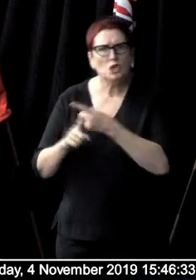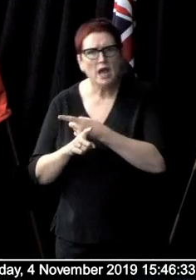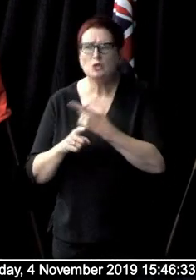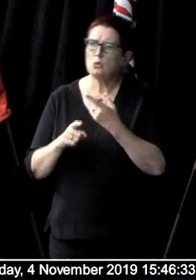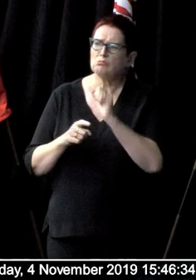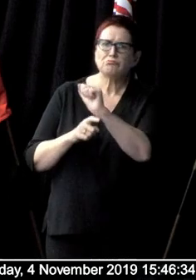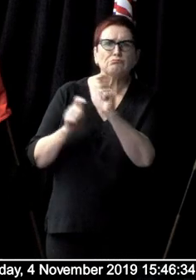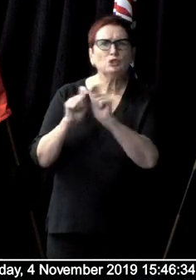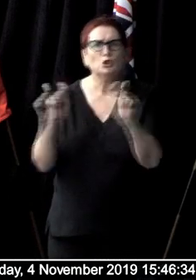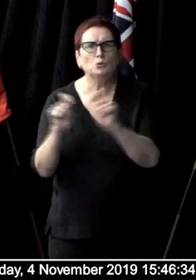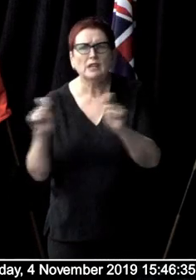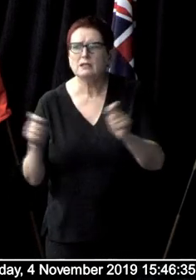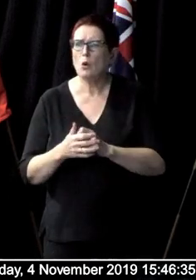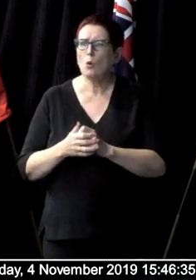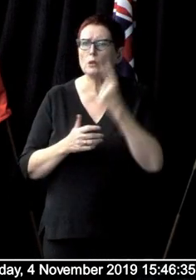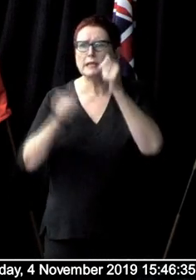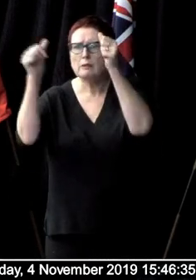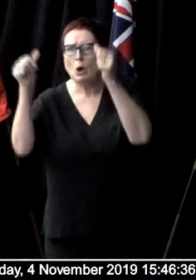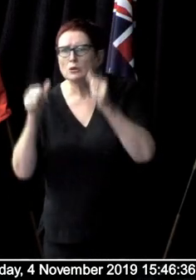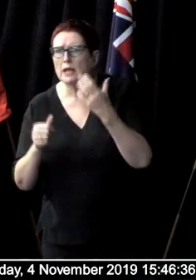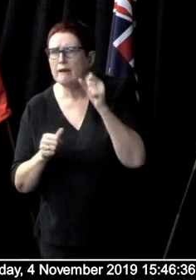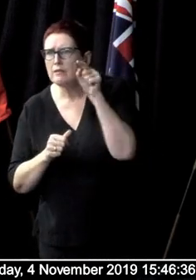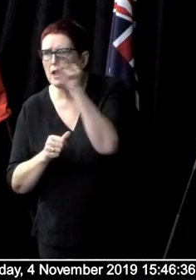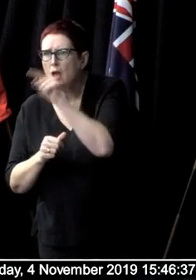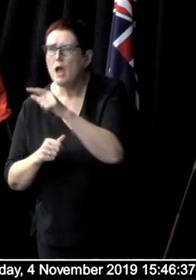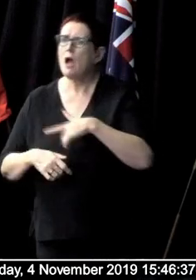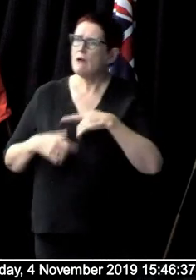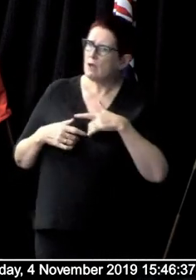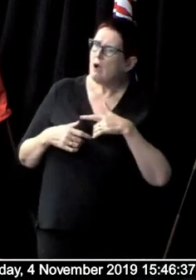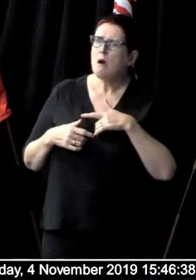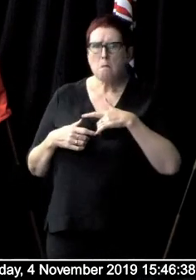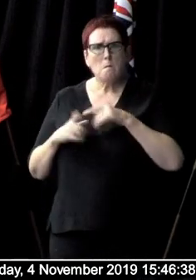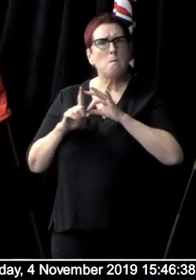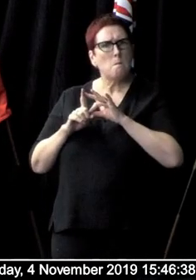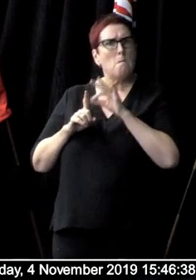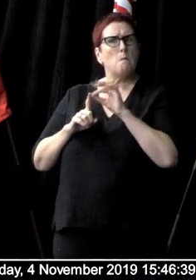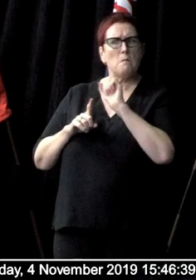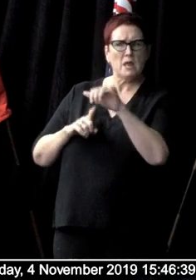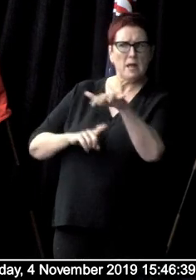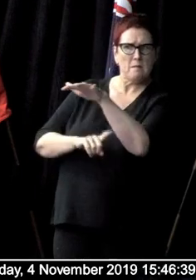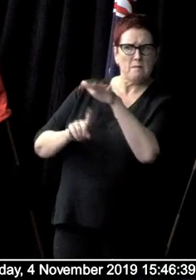posters, or they just feel that there’s a difference in the climate at the school